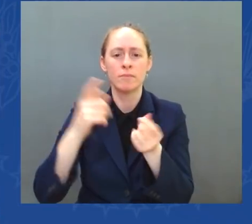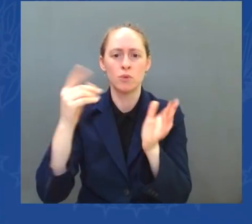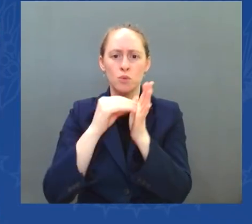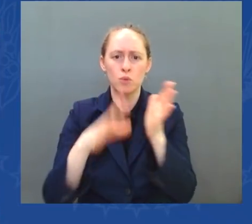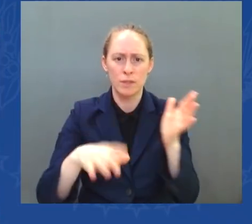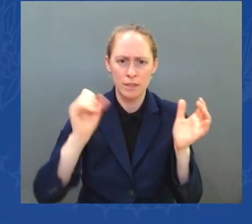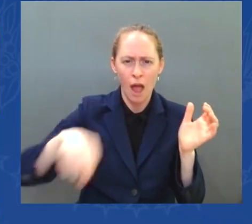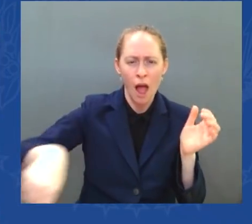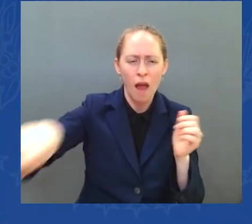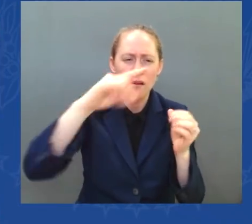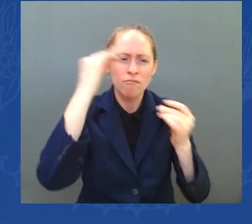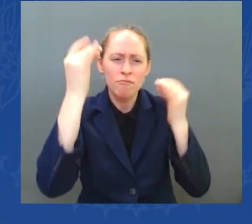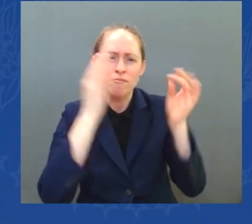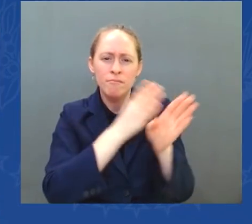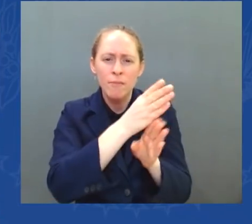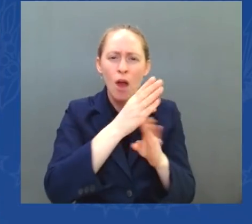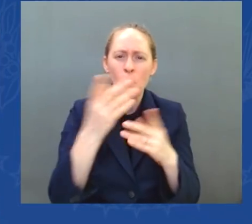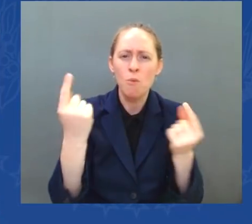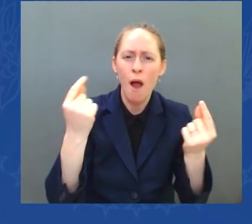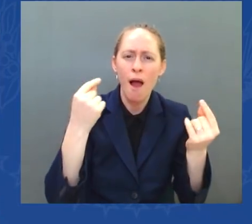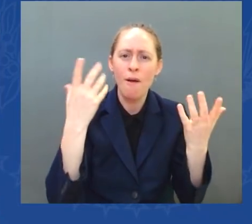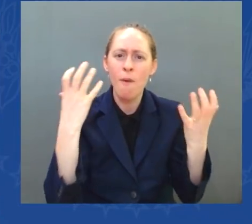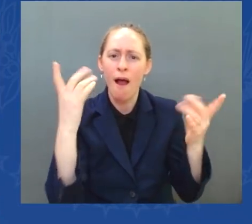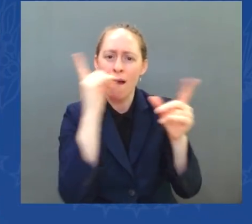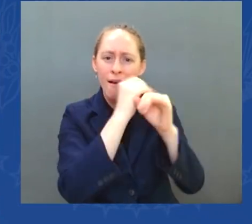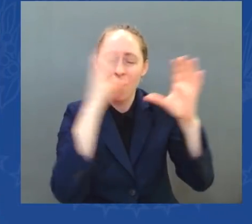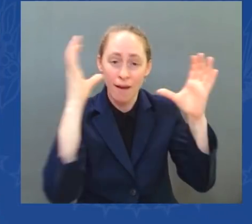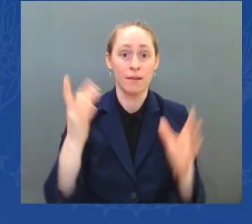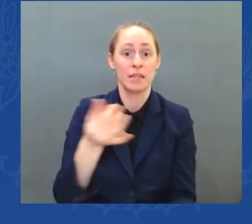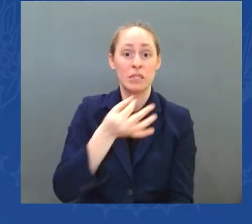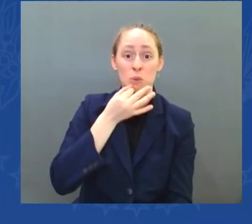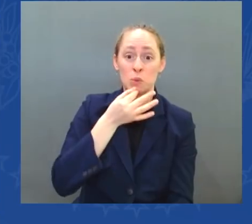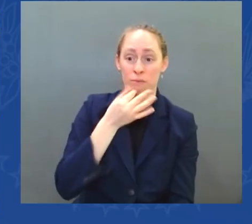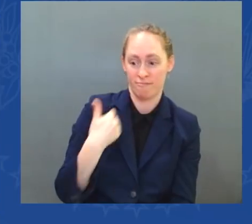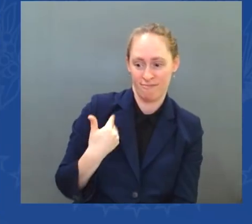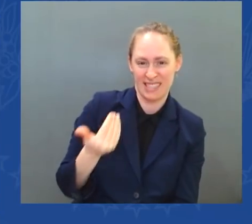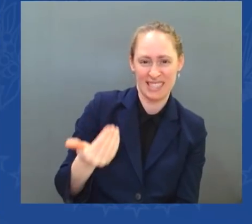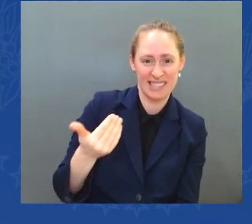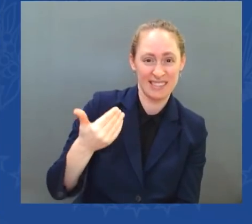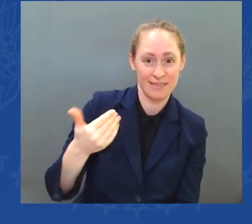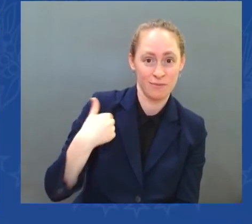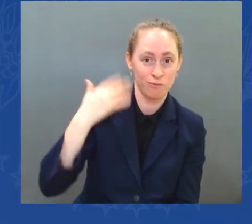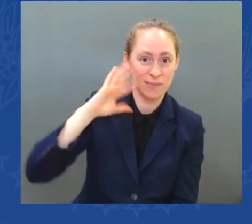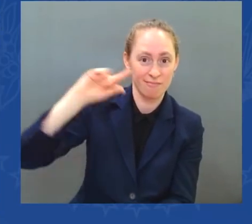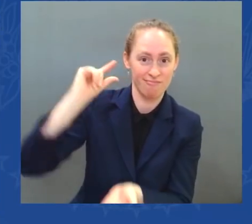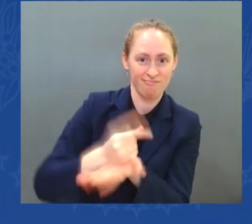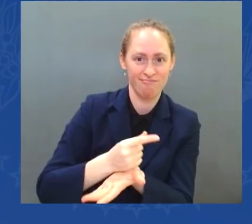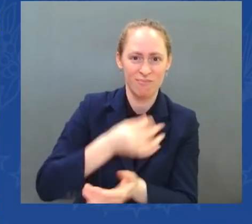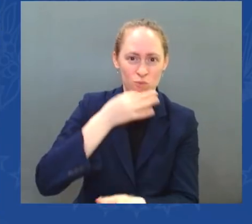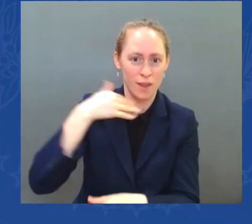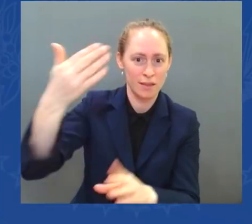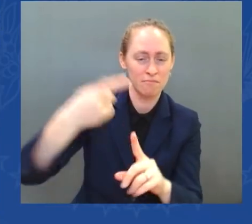I need to excel in all aspects of my life. I'm excited to see HBCUs continue to rise in prominence